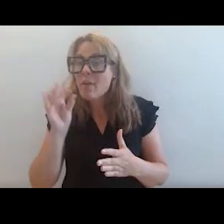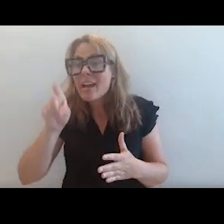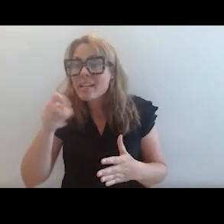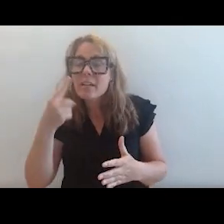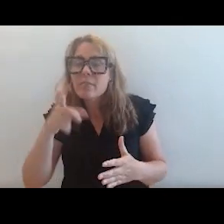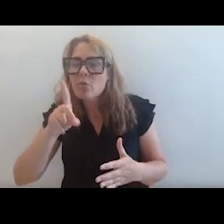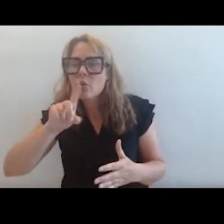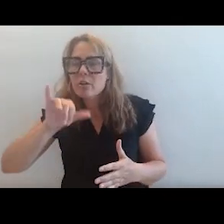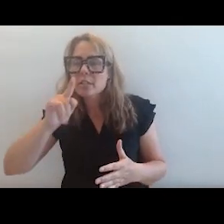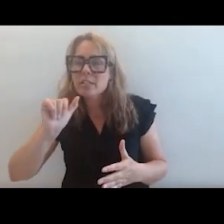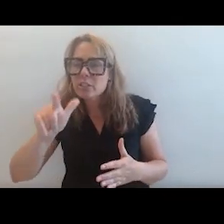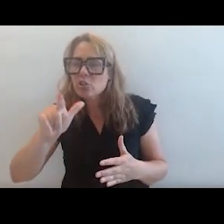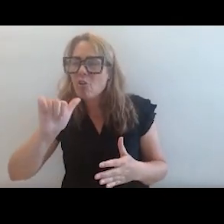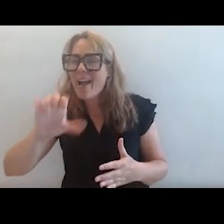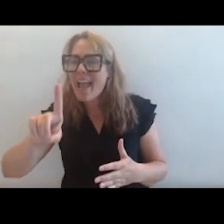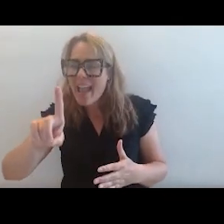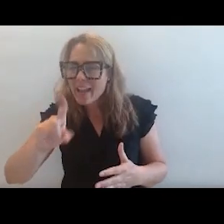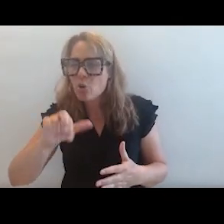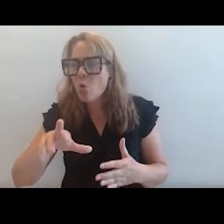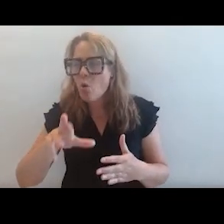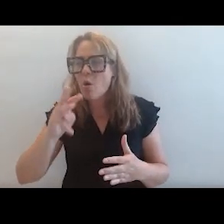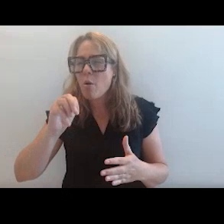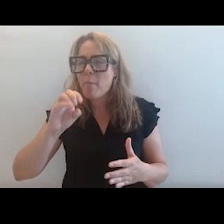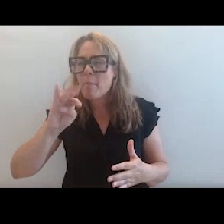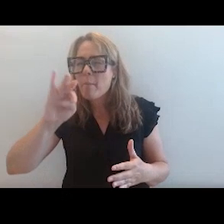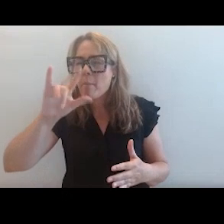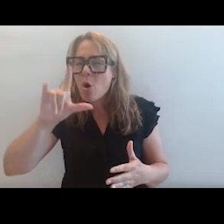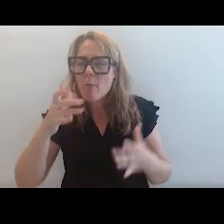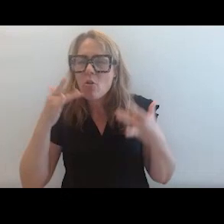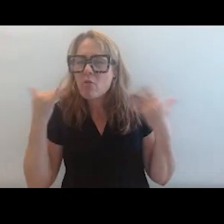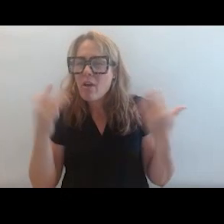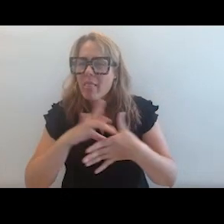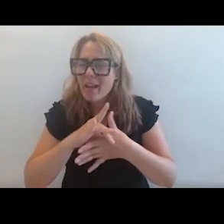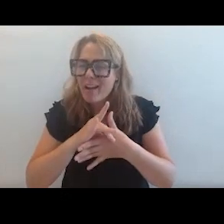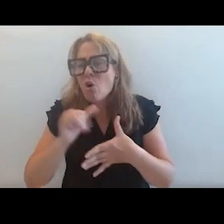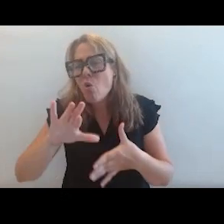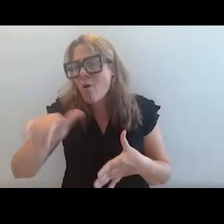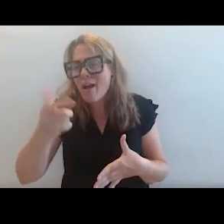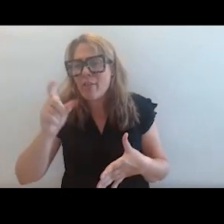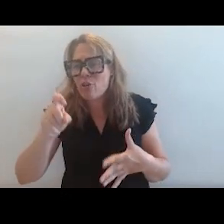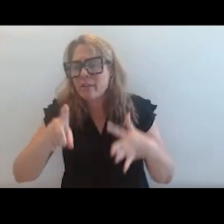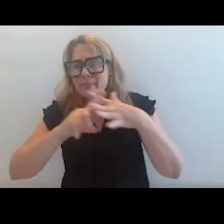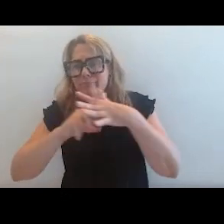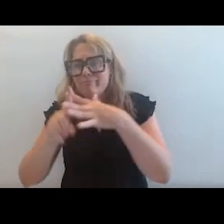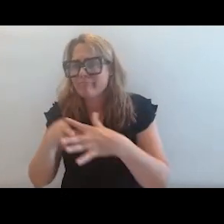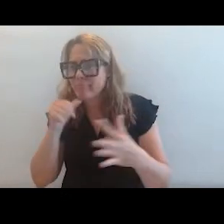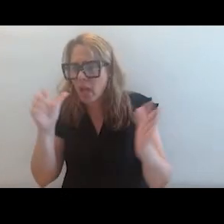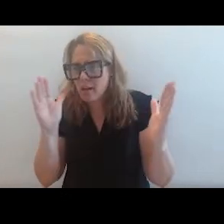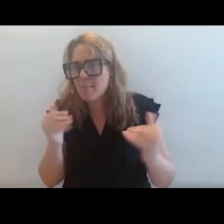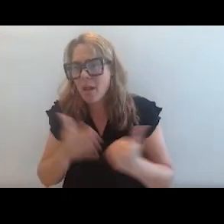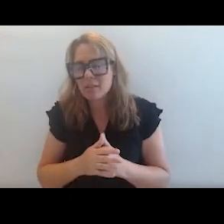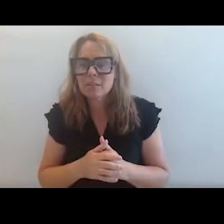need for visual aids or mobile-friendly content – or needs in other areas you didn’t expect.